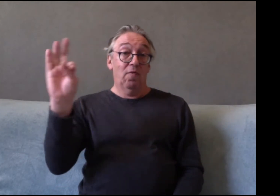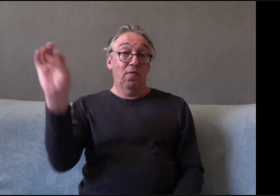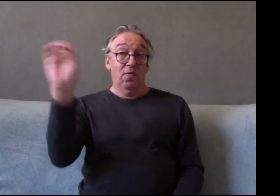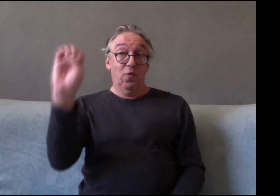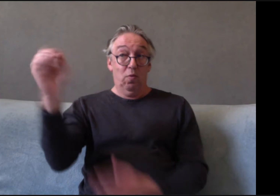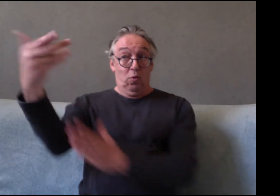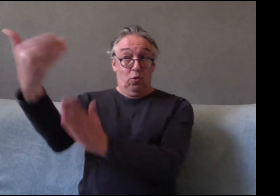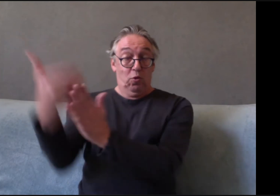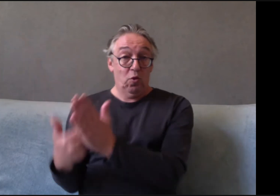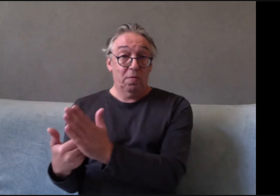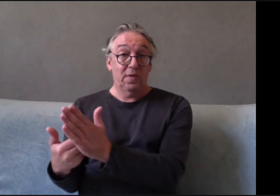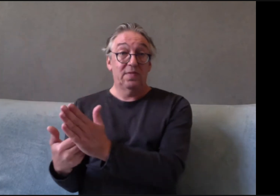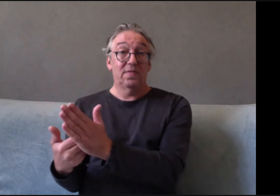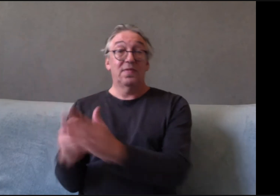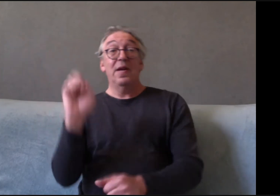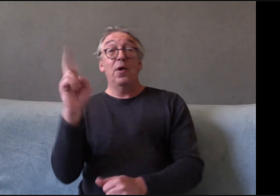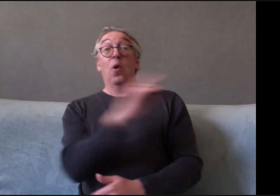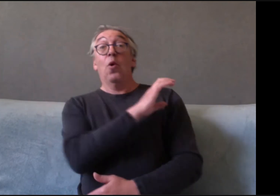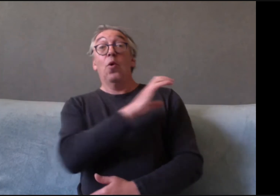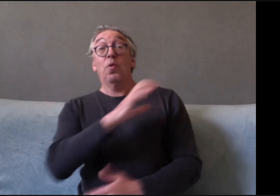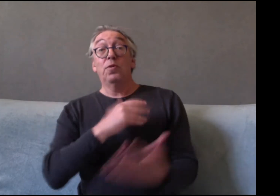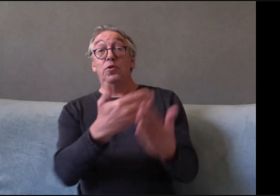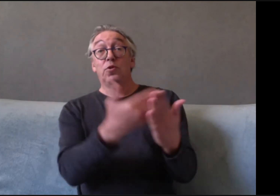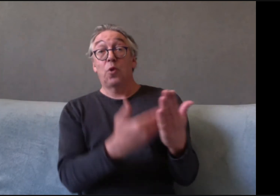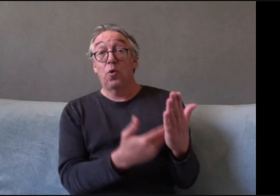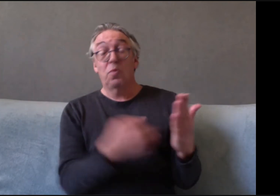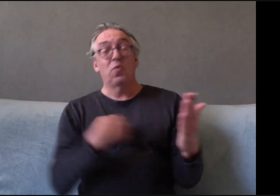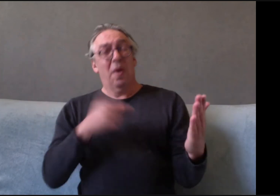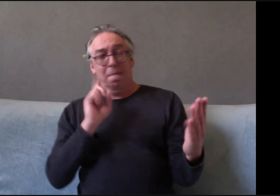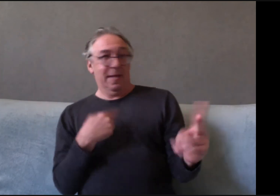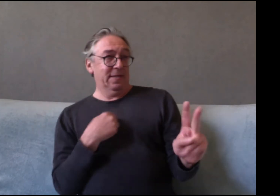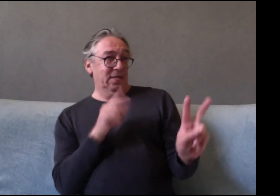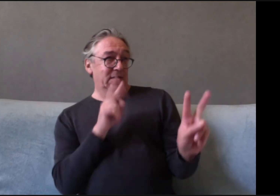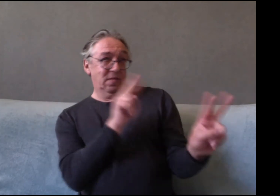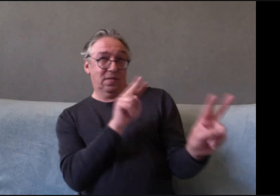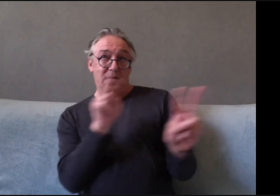At the same time to create unit at EU level